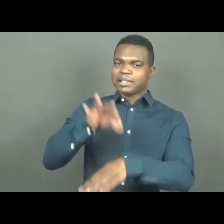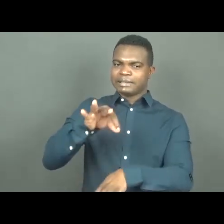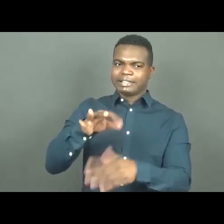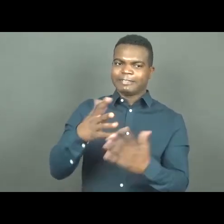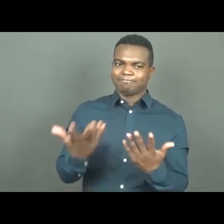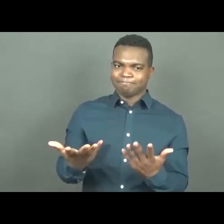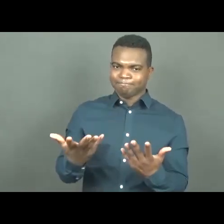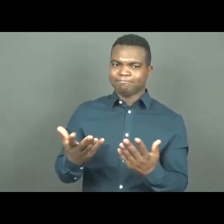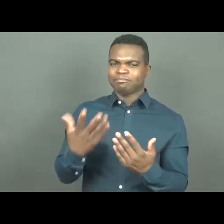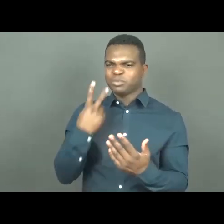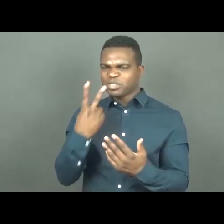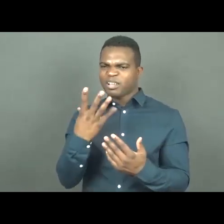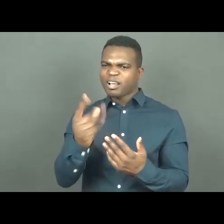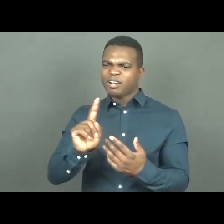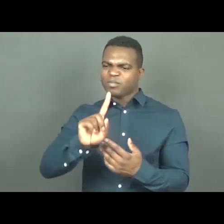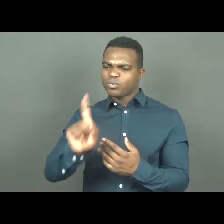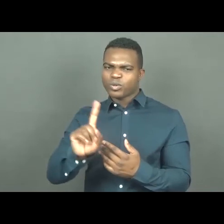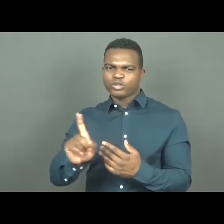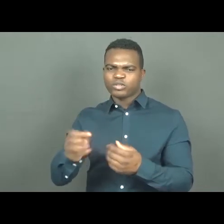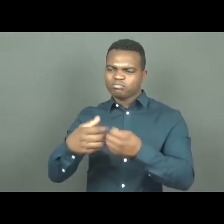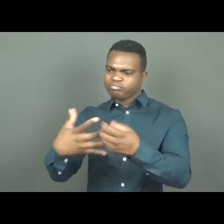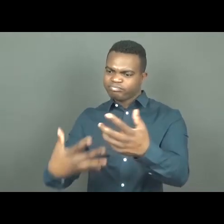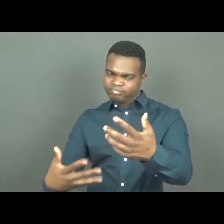with the recording, because we do have the questions recorded.